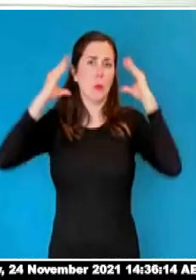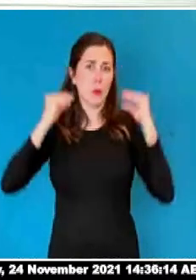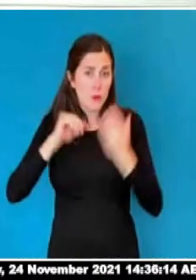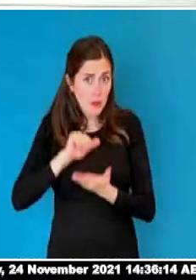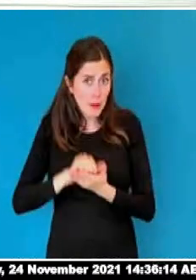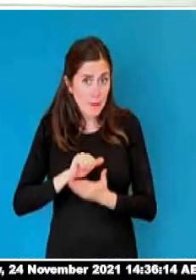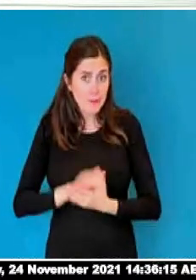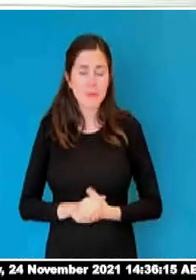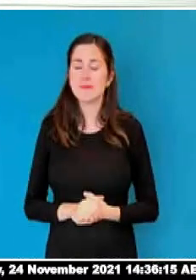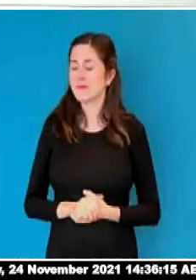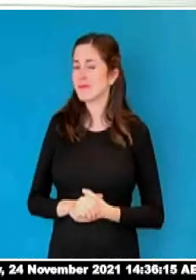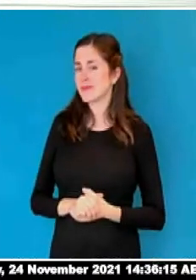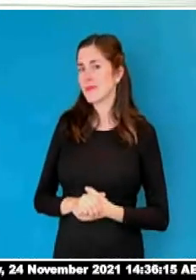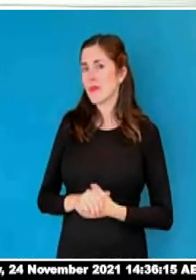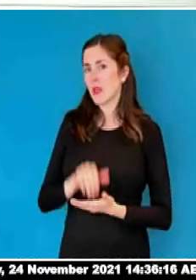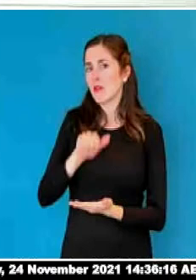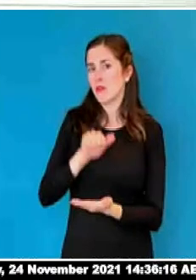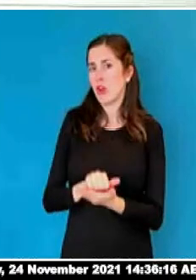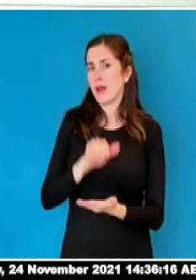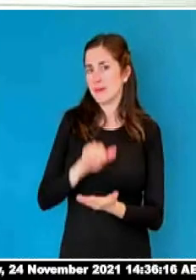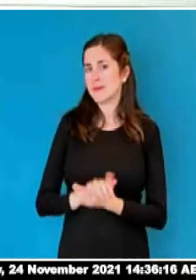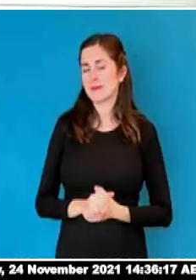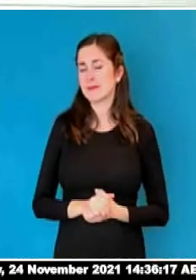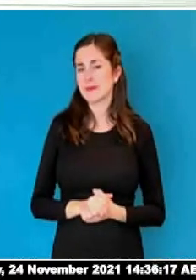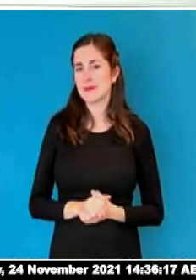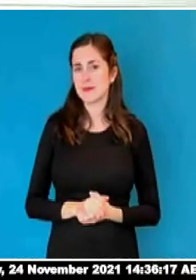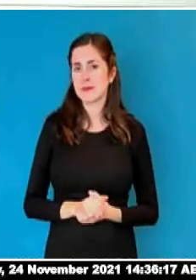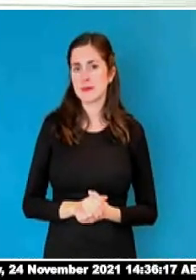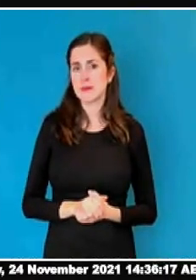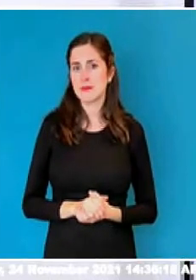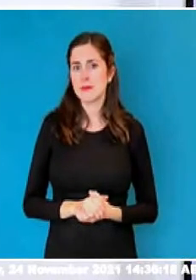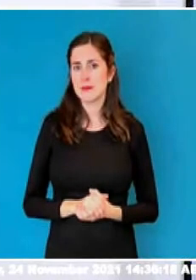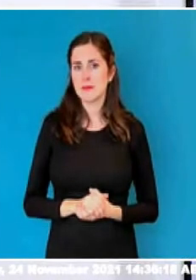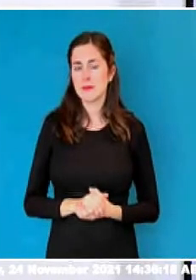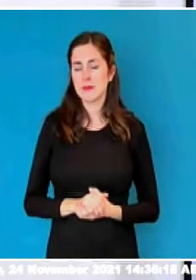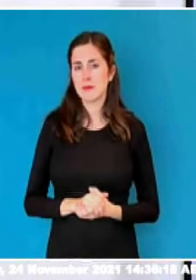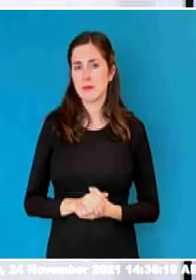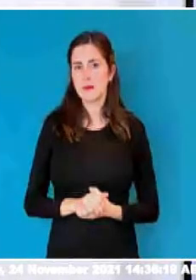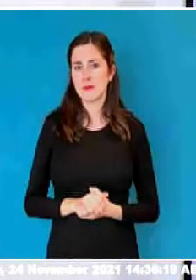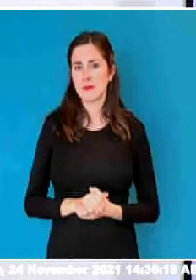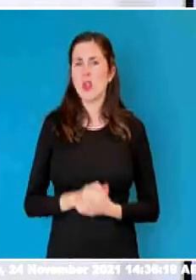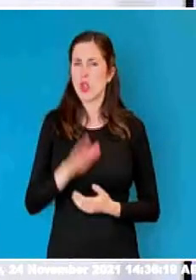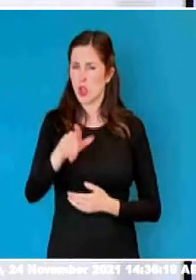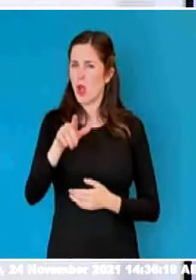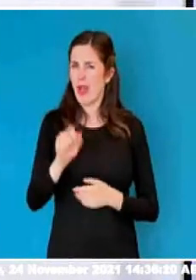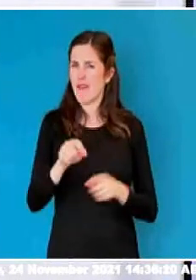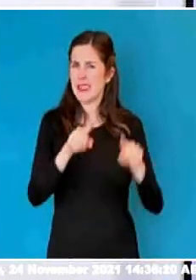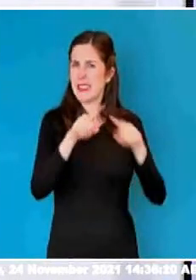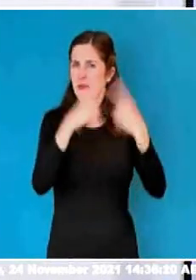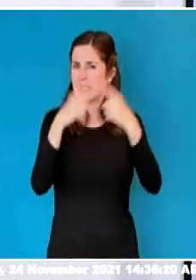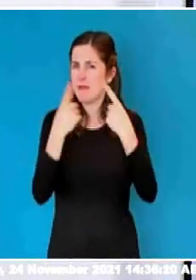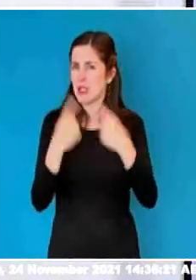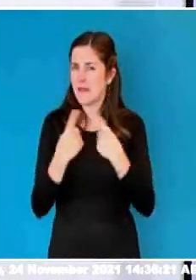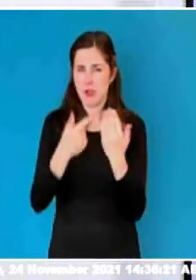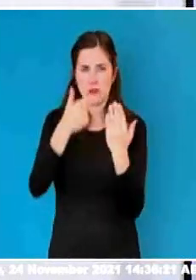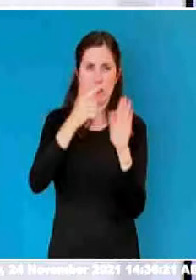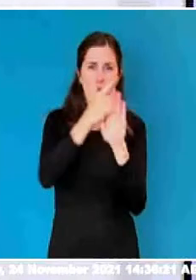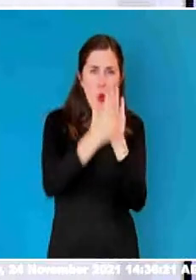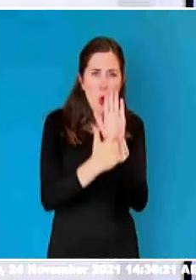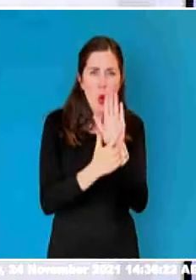No, it does not. MS EASTMAN: There's a range of codes that identify risks